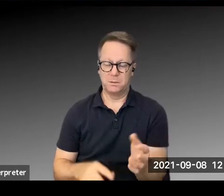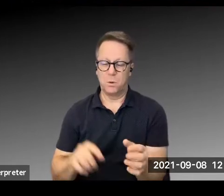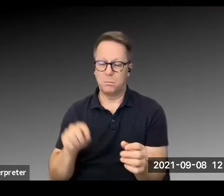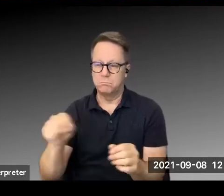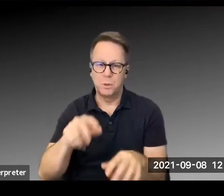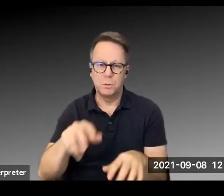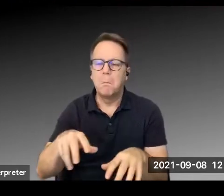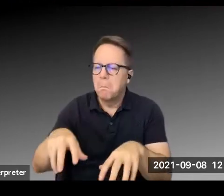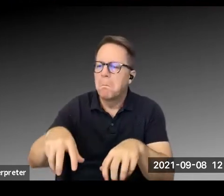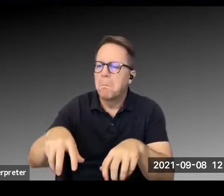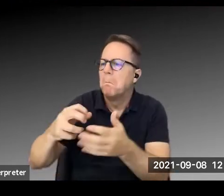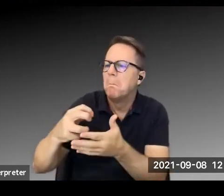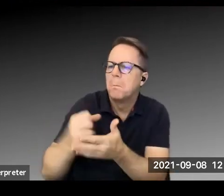leave them by the wayside.